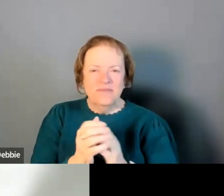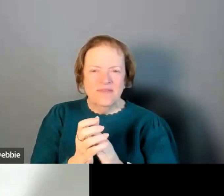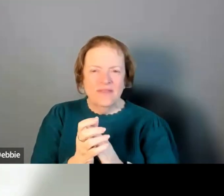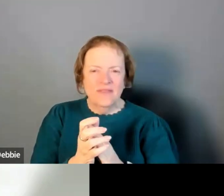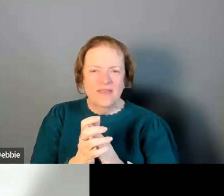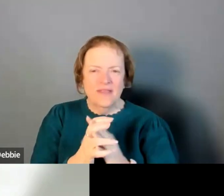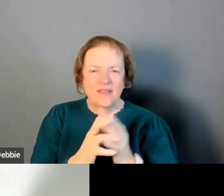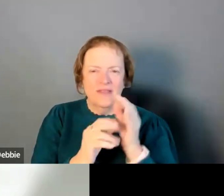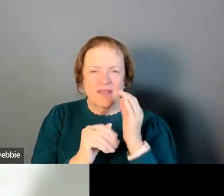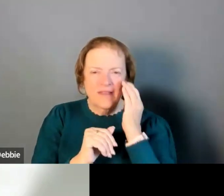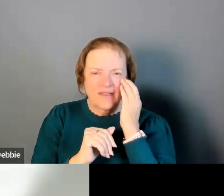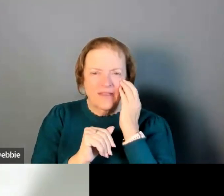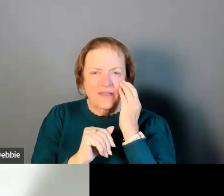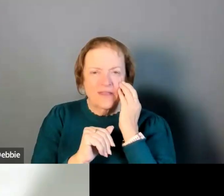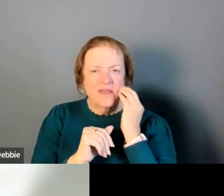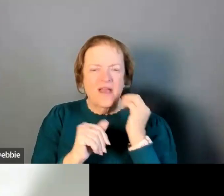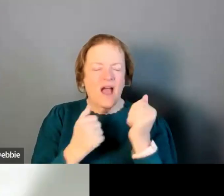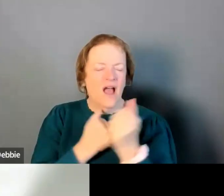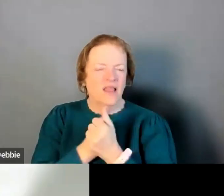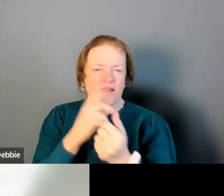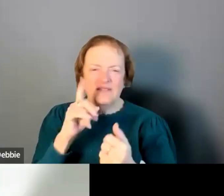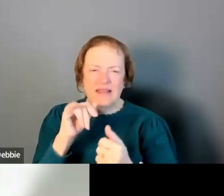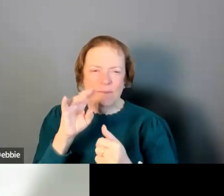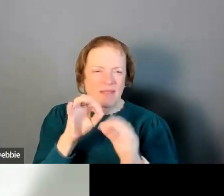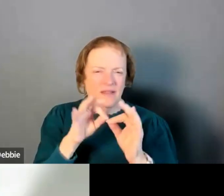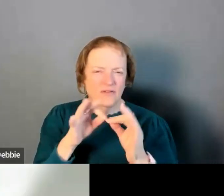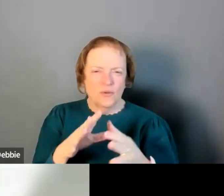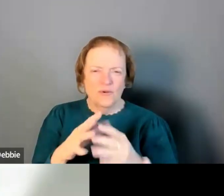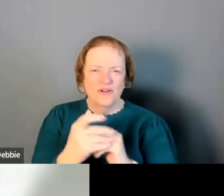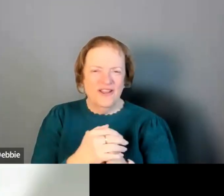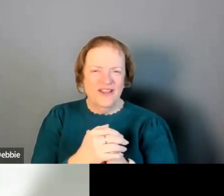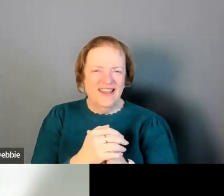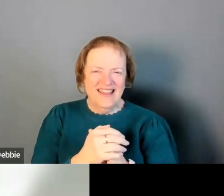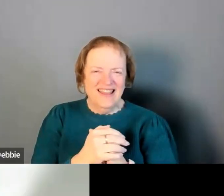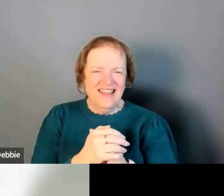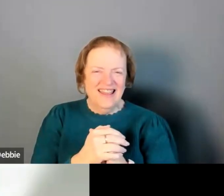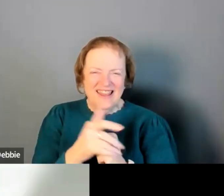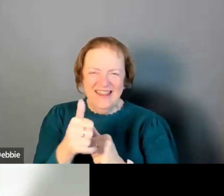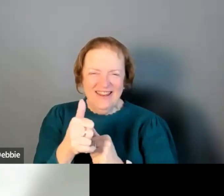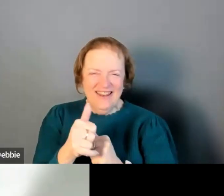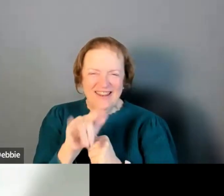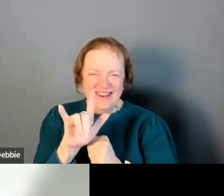I love Miss Debbie, the interpreter. She's doing awesome.